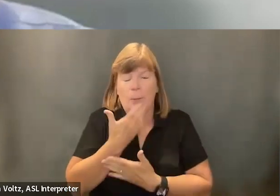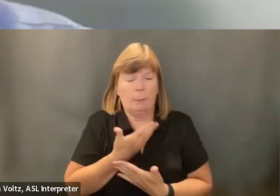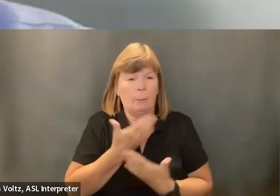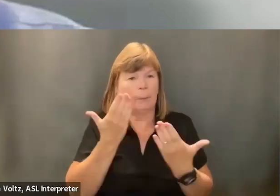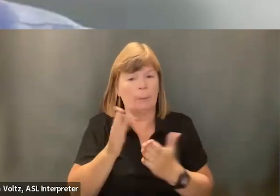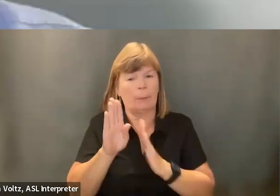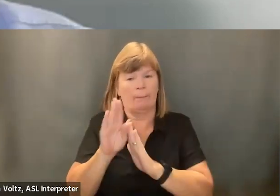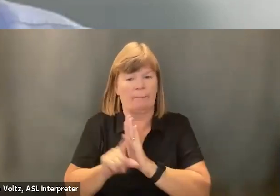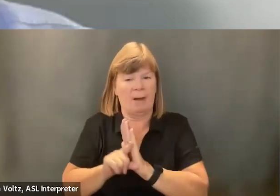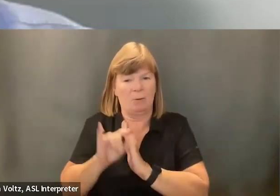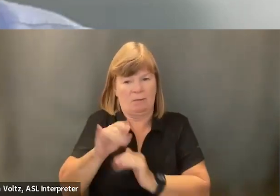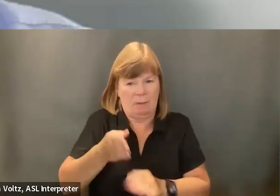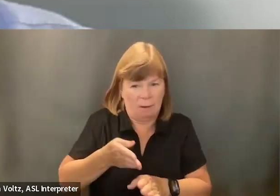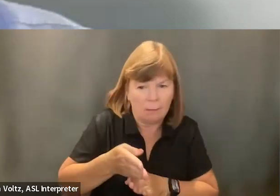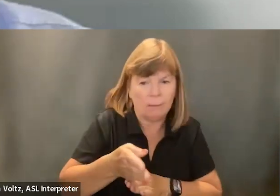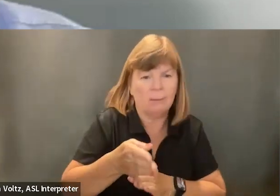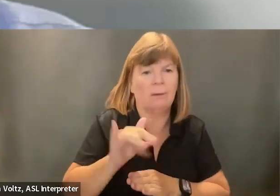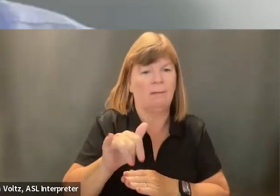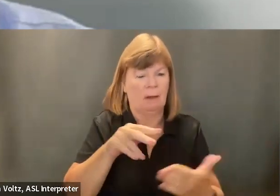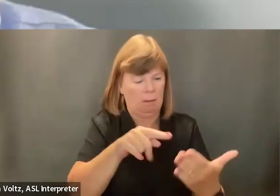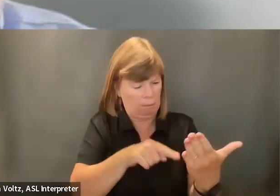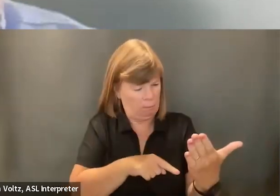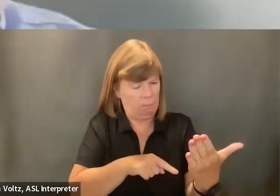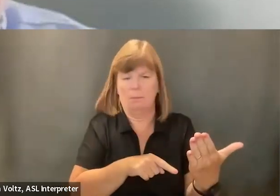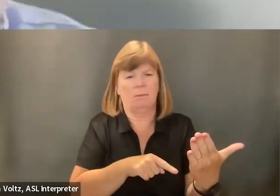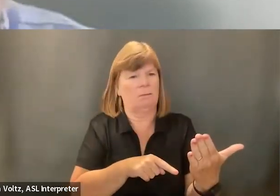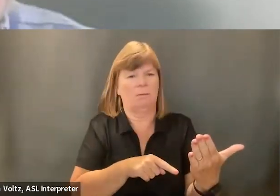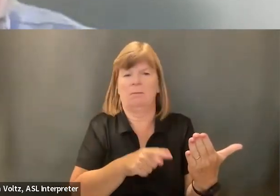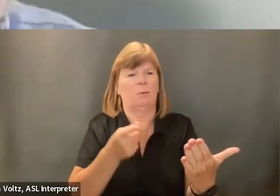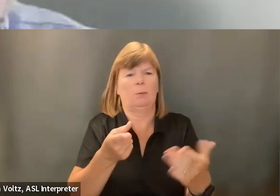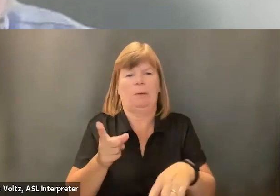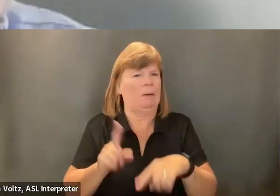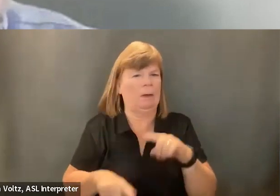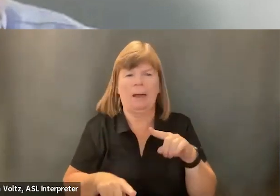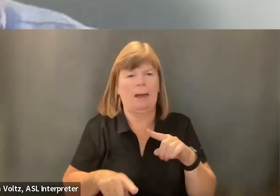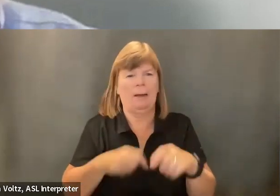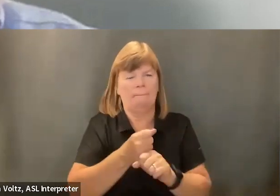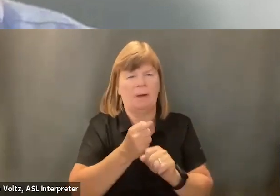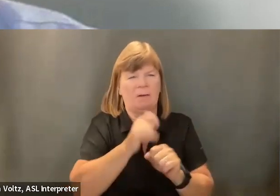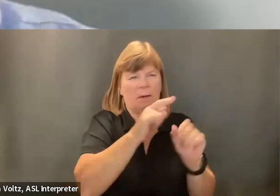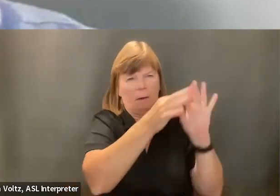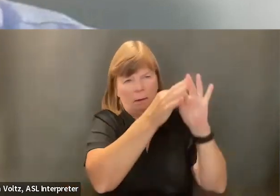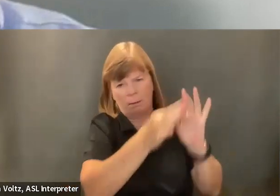particular area that texts you're not going to be able to make an inference not even if